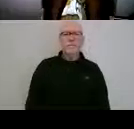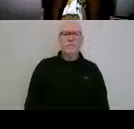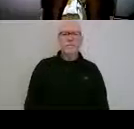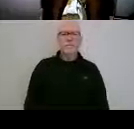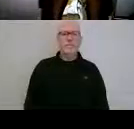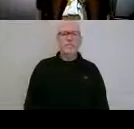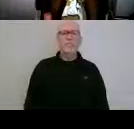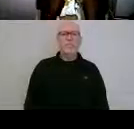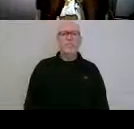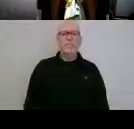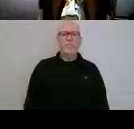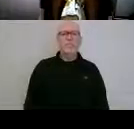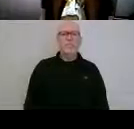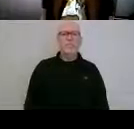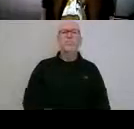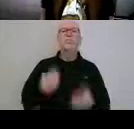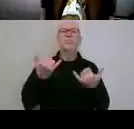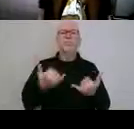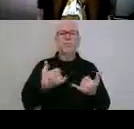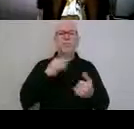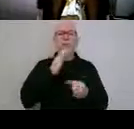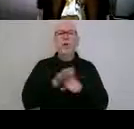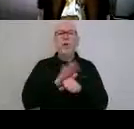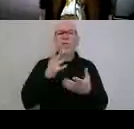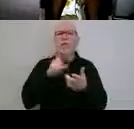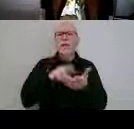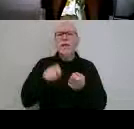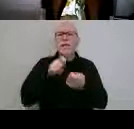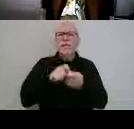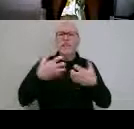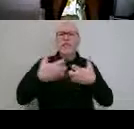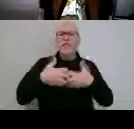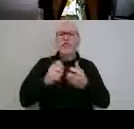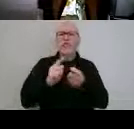So today we're going to cover what exactly machine translation is.